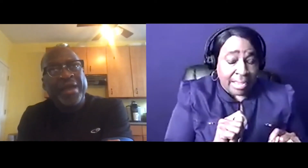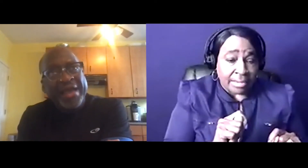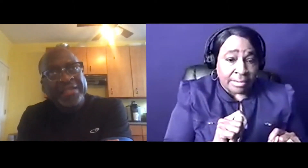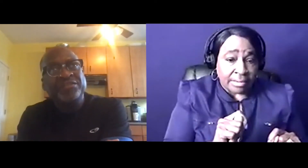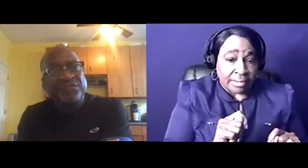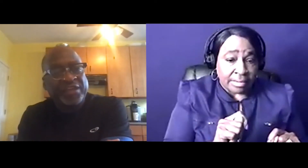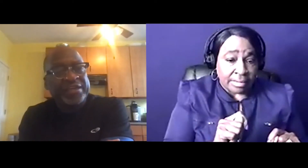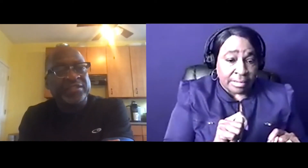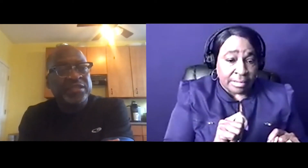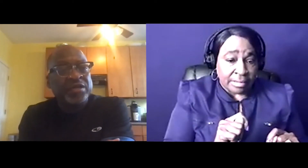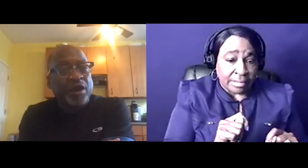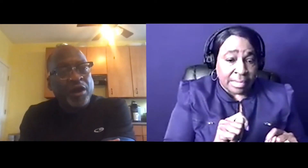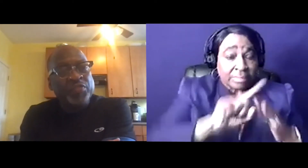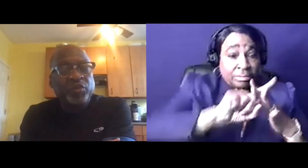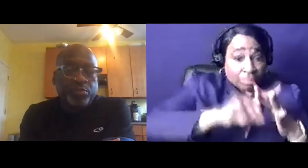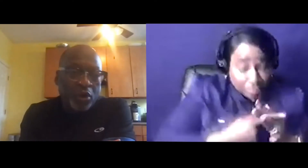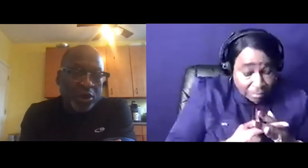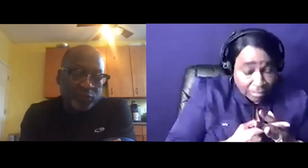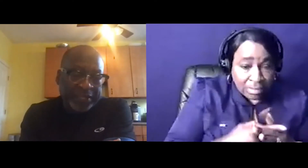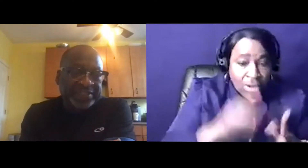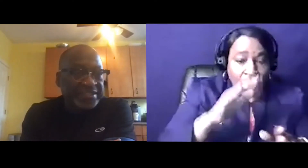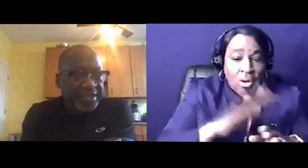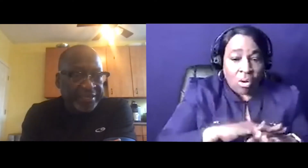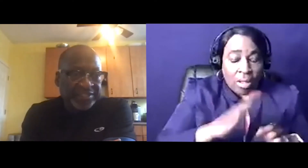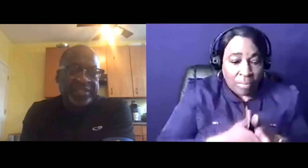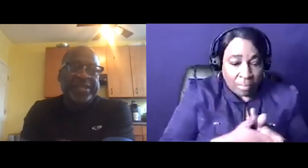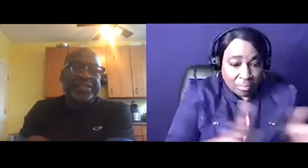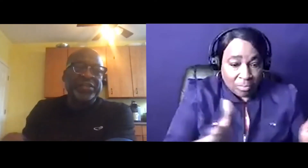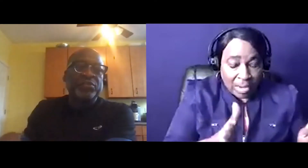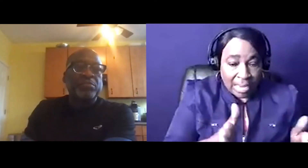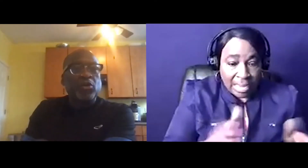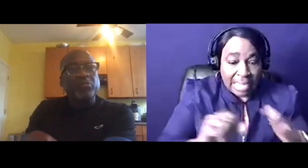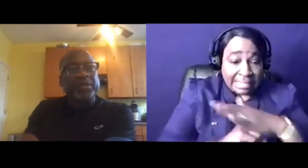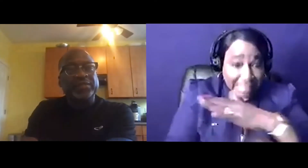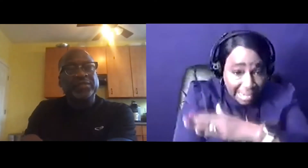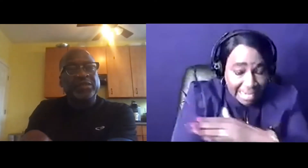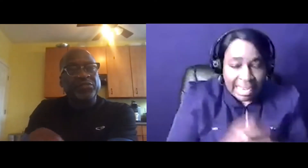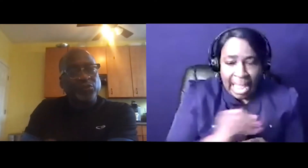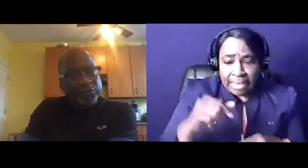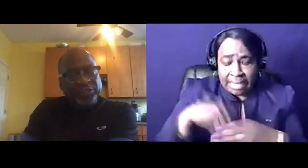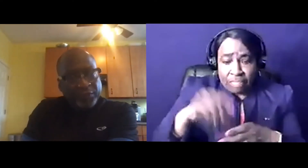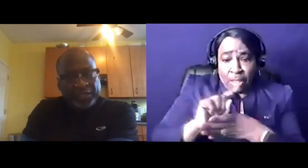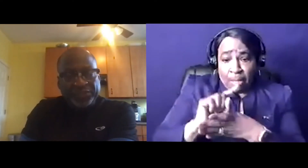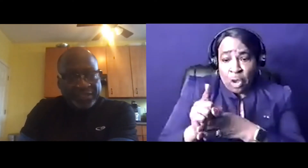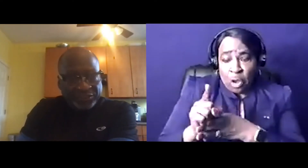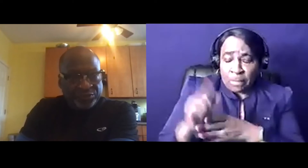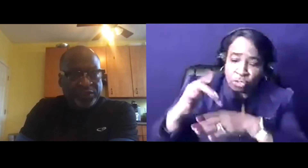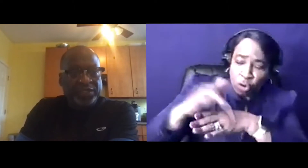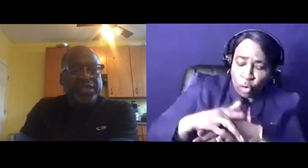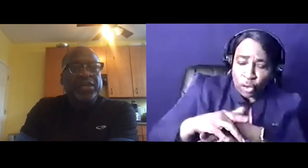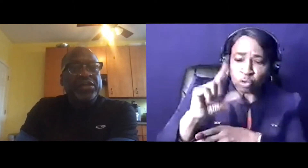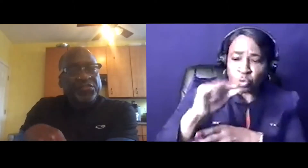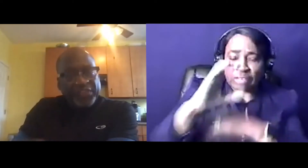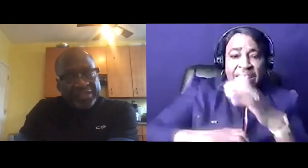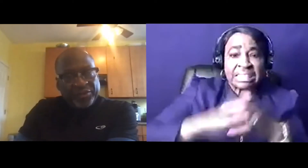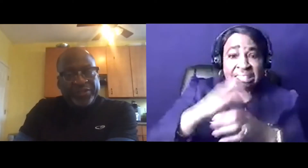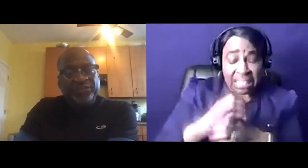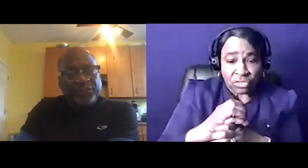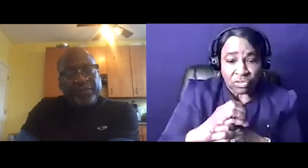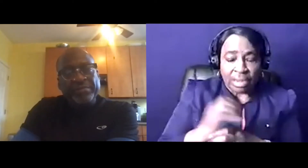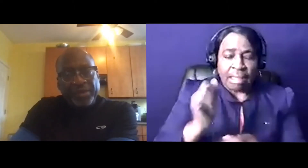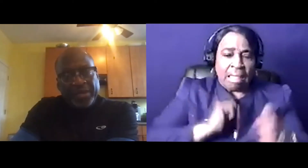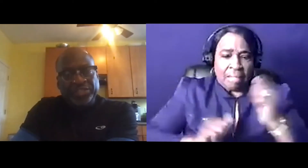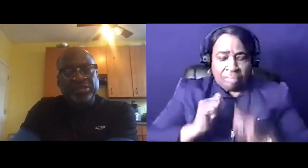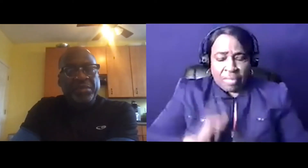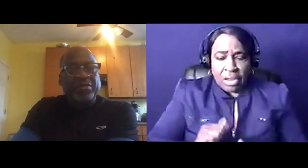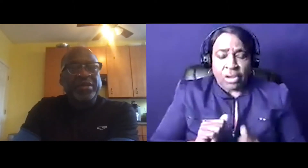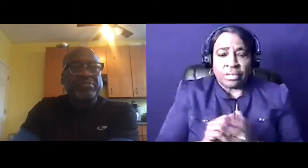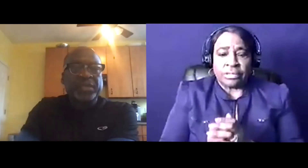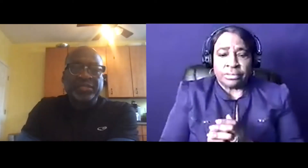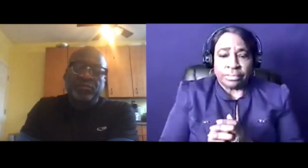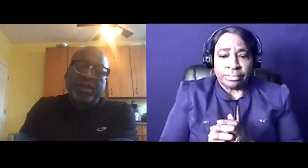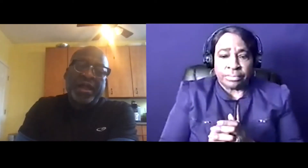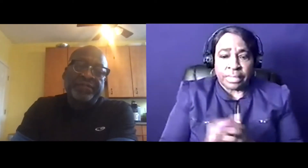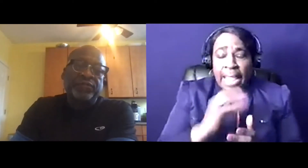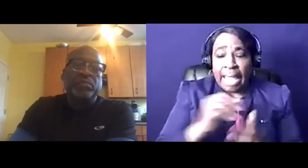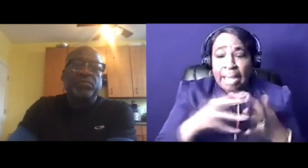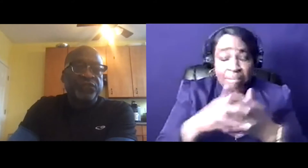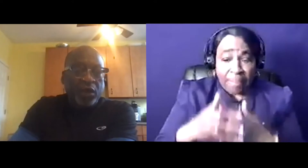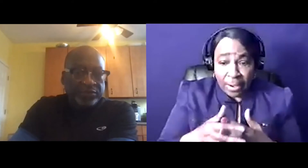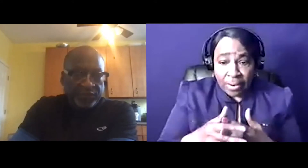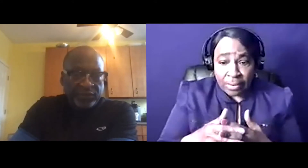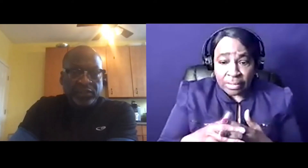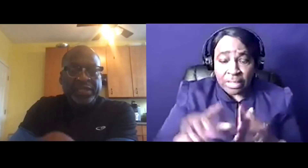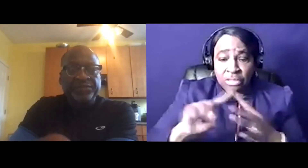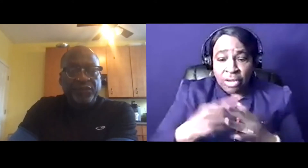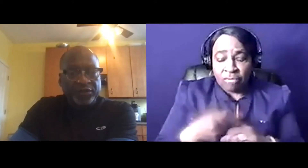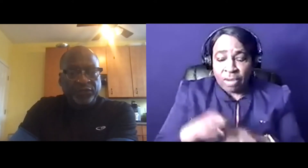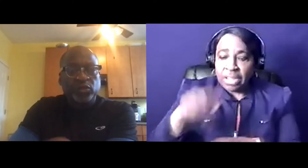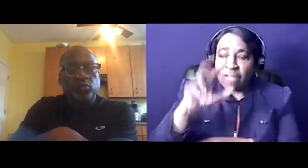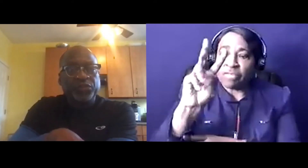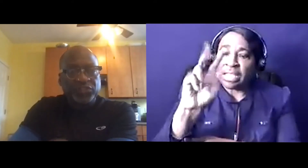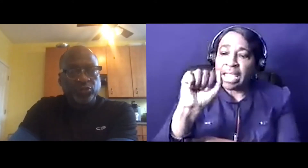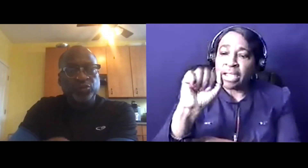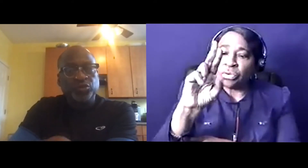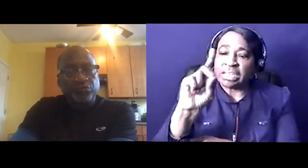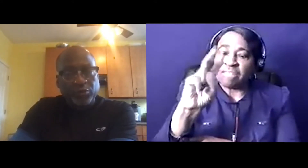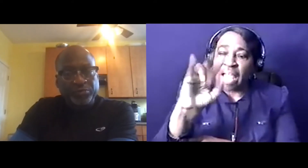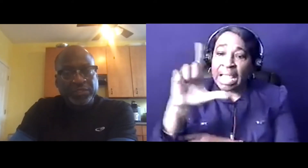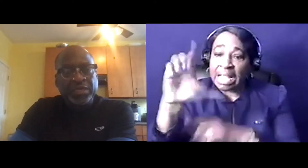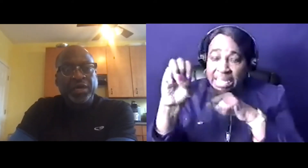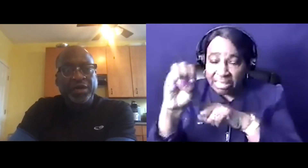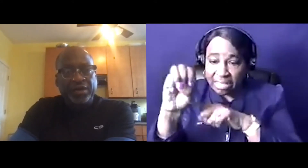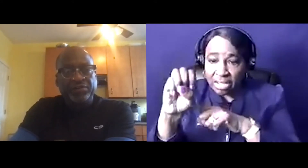activate on the Broadway stage. And in the moment of the early 20th century, theater is very much, in America, being derived from vaudeville and vaudeville with certain tropes of